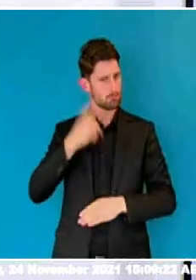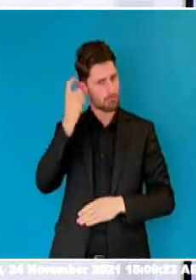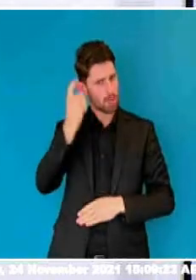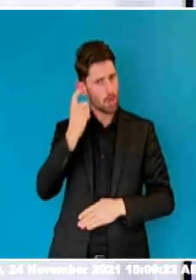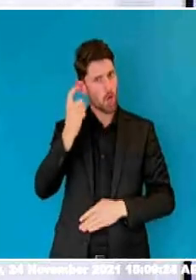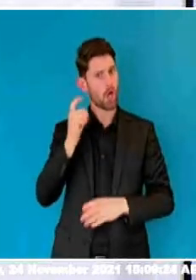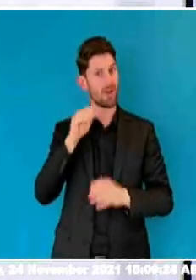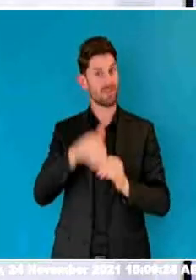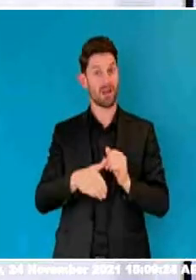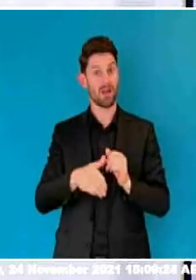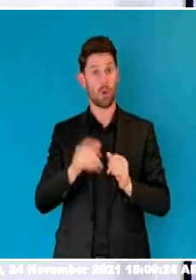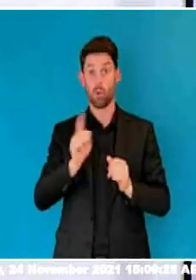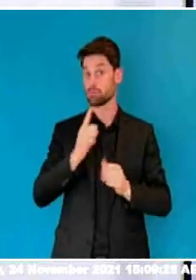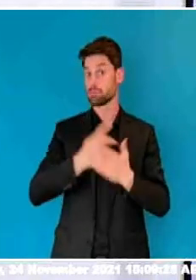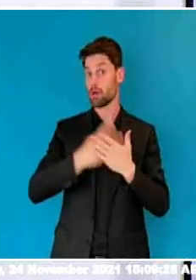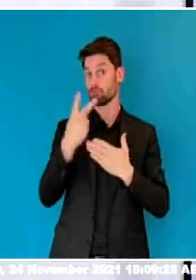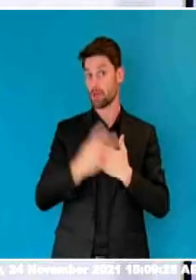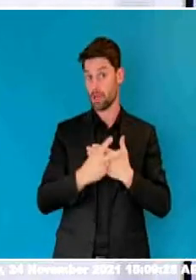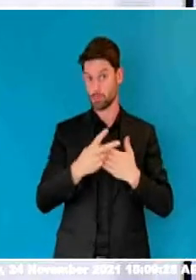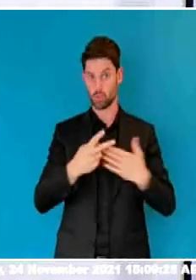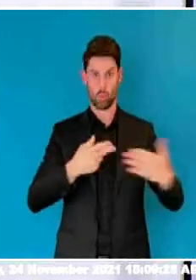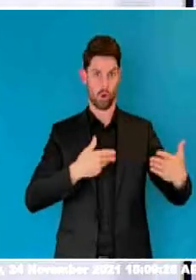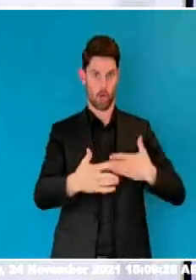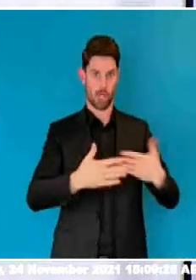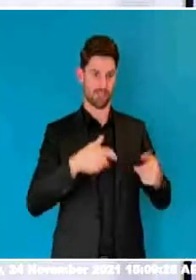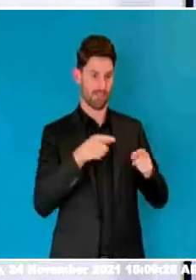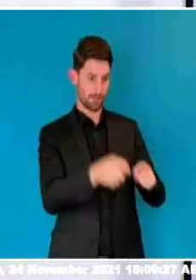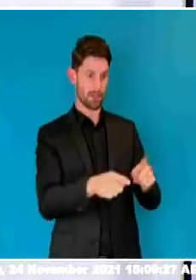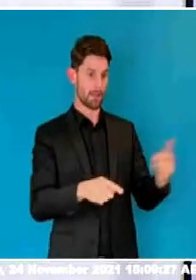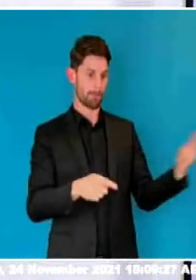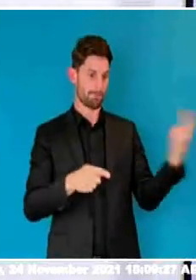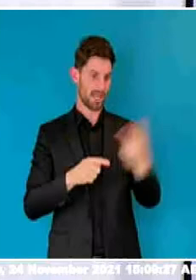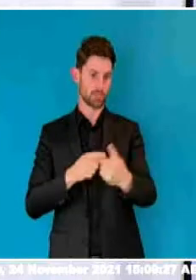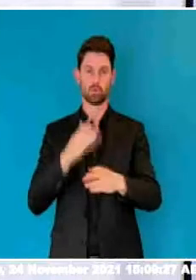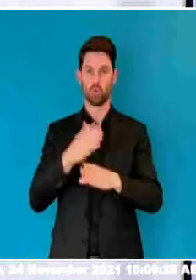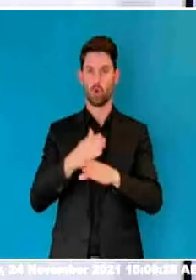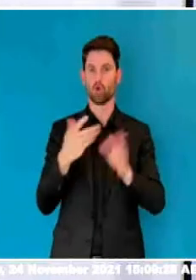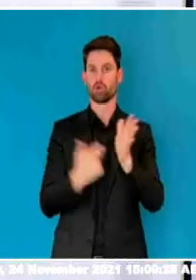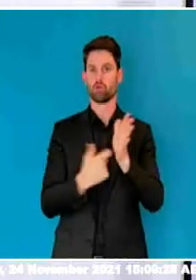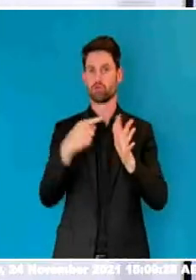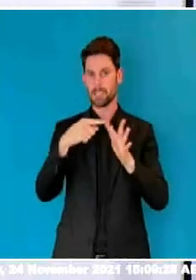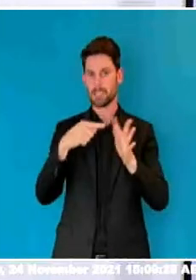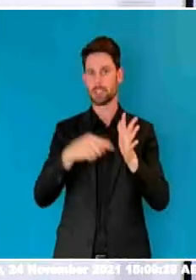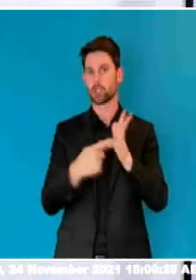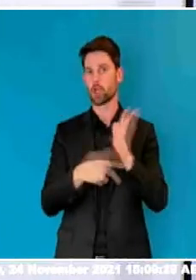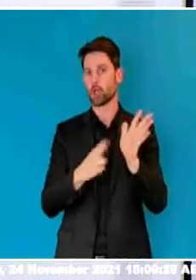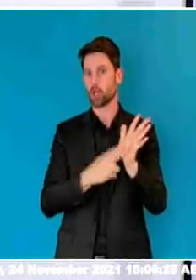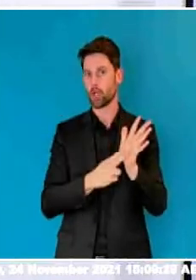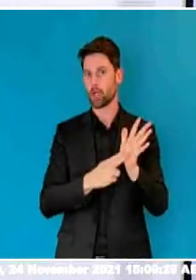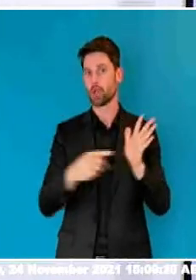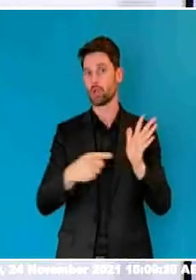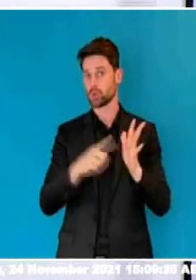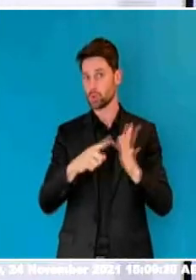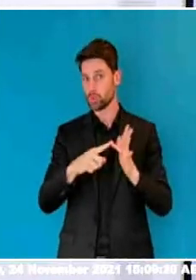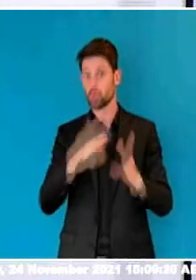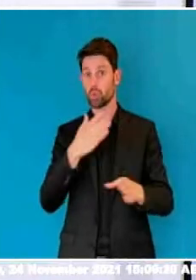return to work, do the agencies --- and this is Comcare and Victoria --- see this as a